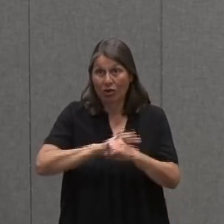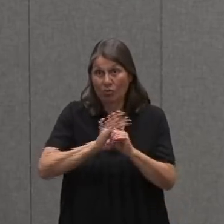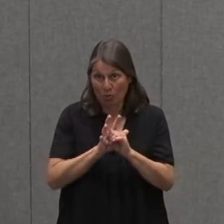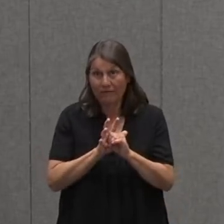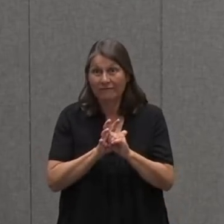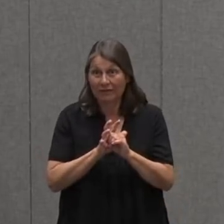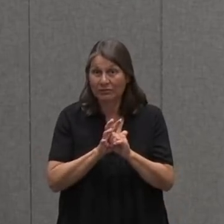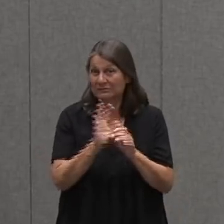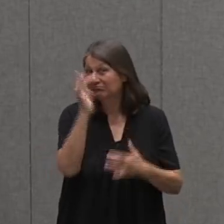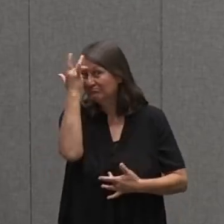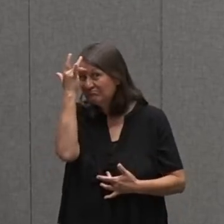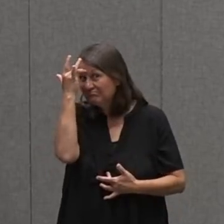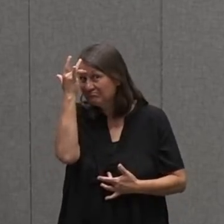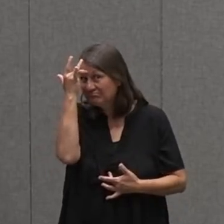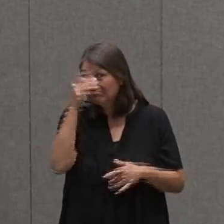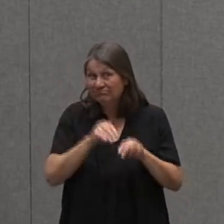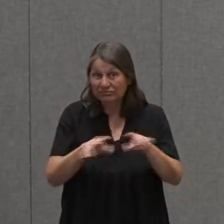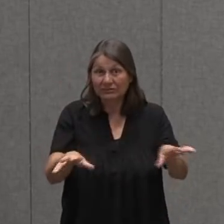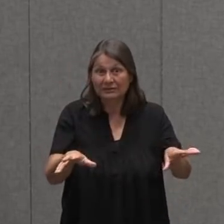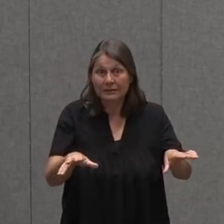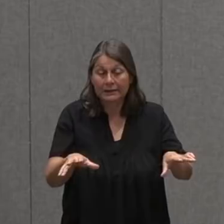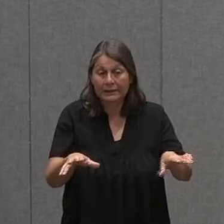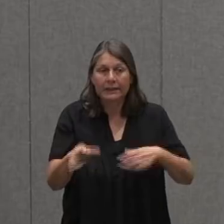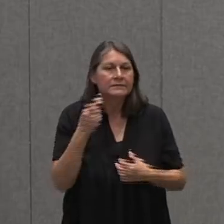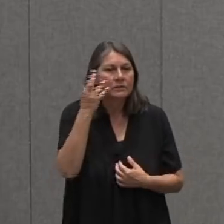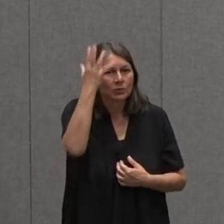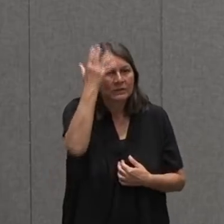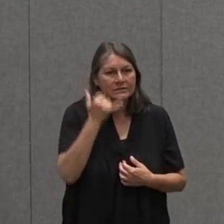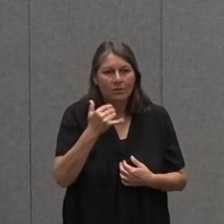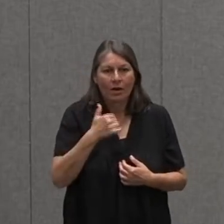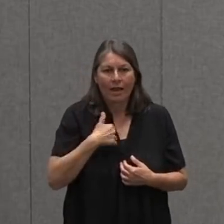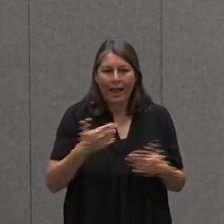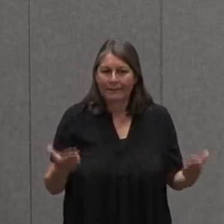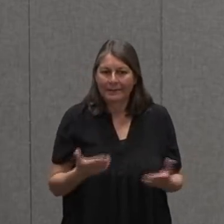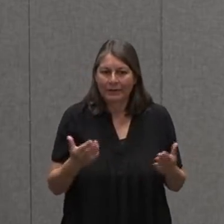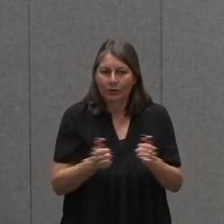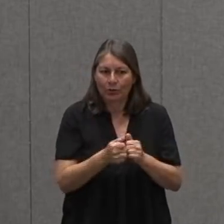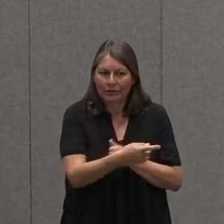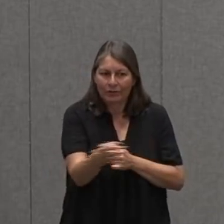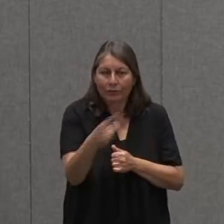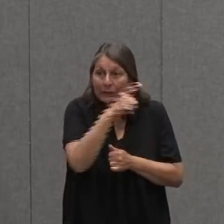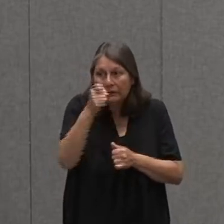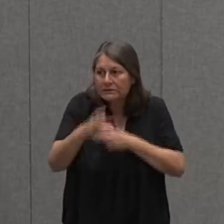It's the reason that I get to be with you here, friends, instead of in a classroom.